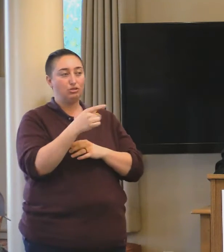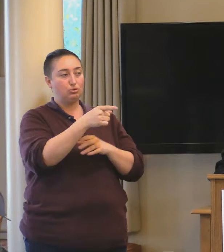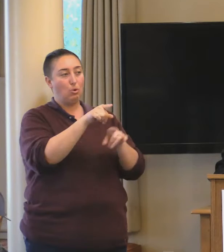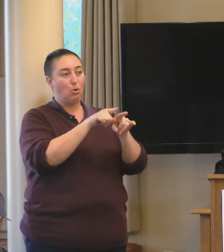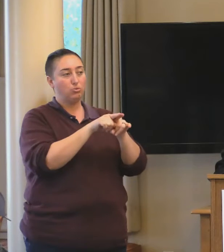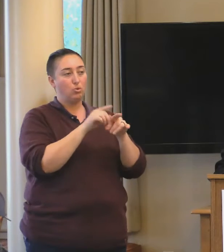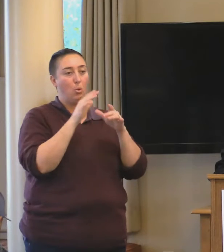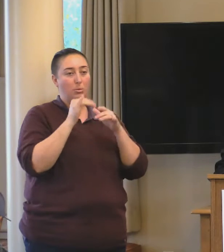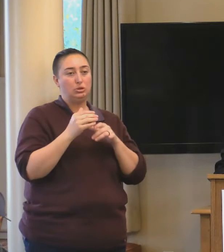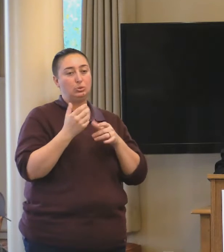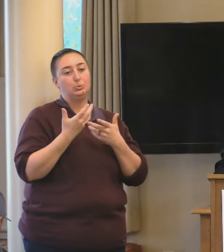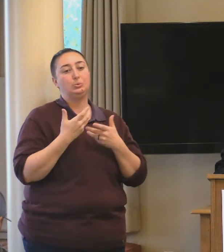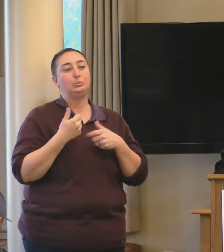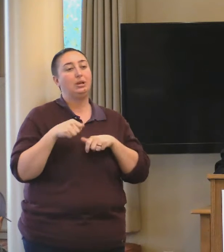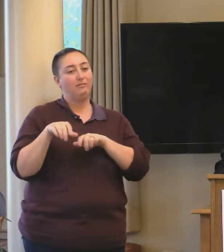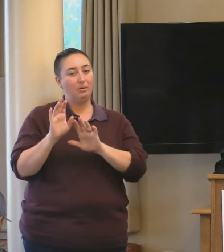also hoping to remove some of the responsibility that